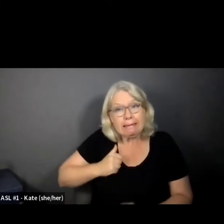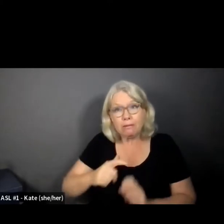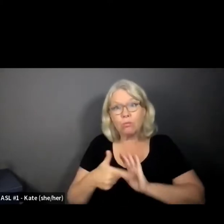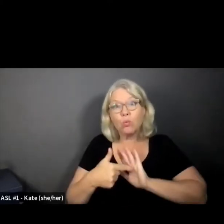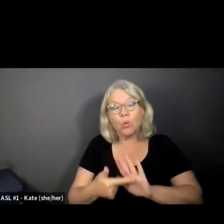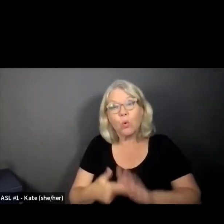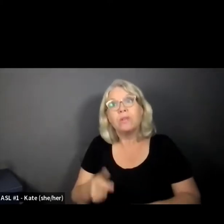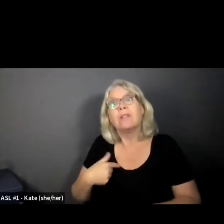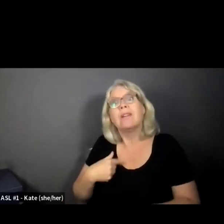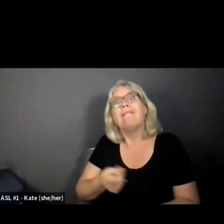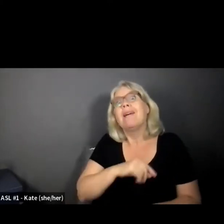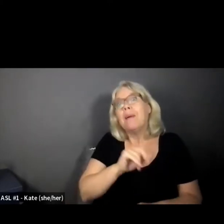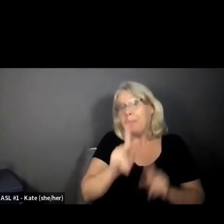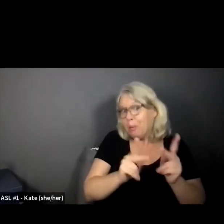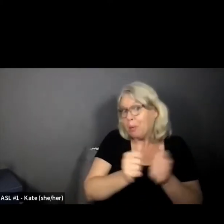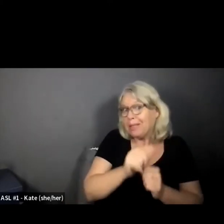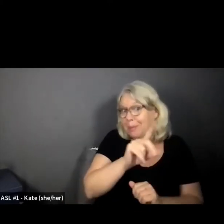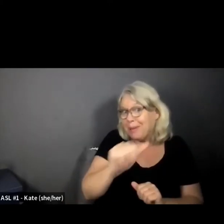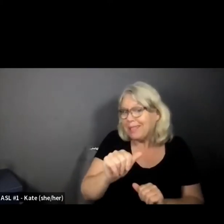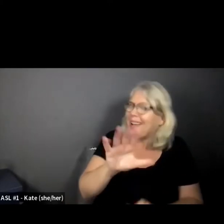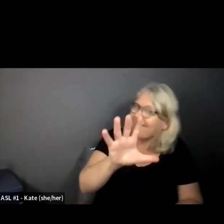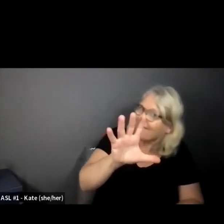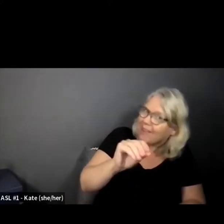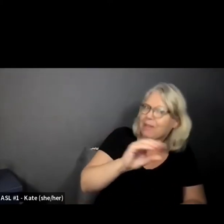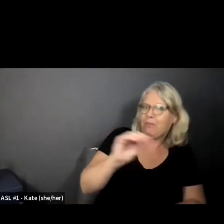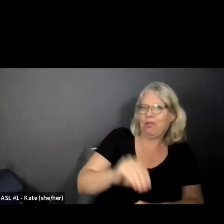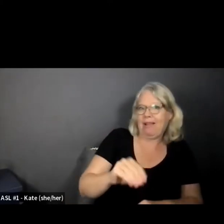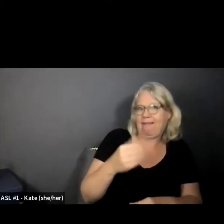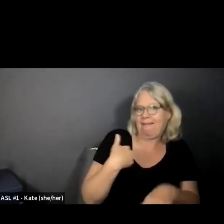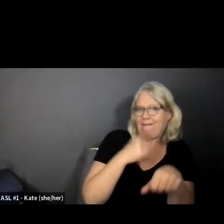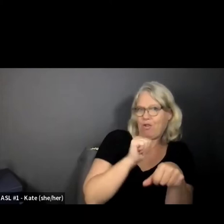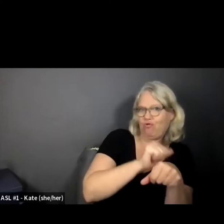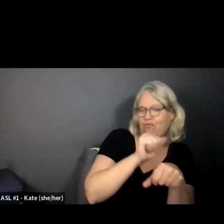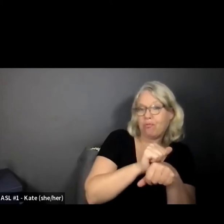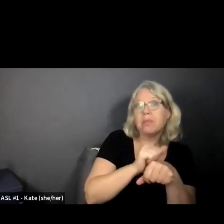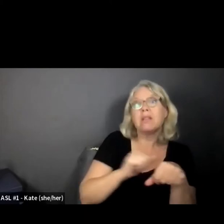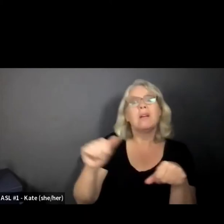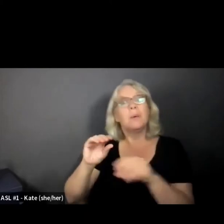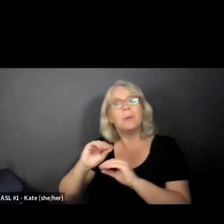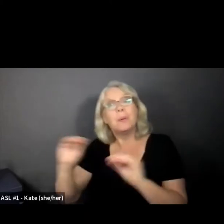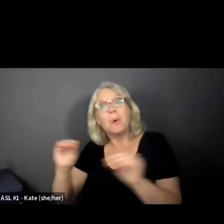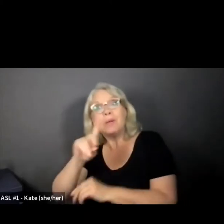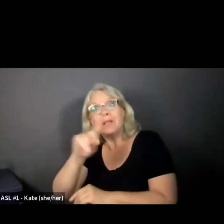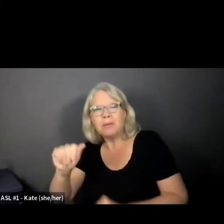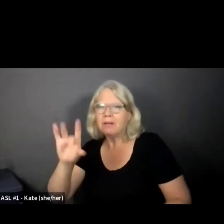ARE EMPLOYED AS OPPOSED TO 80% OF PEOPLE WITHOUT DISABILITIES.